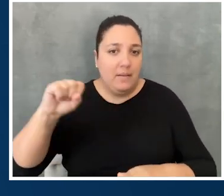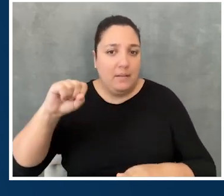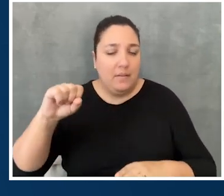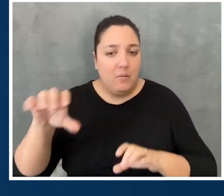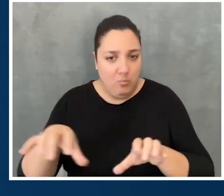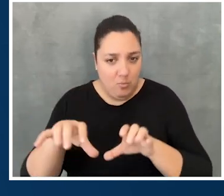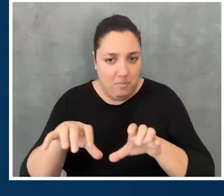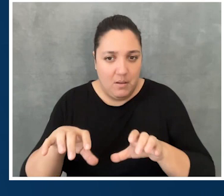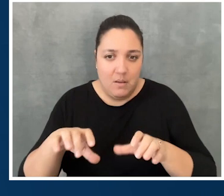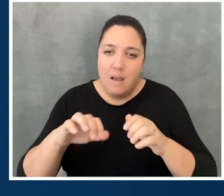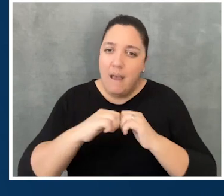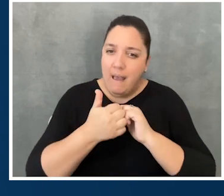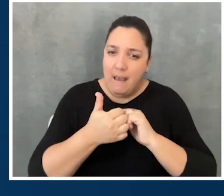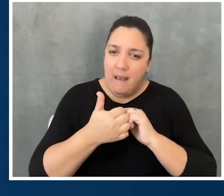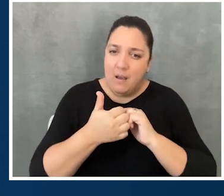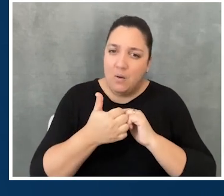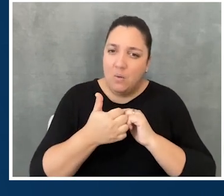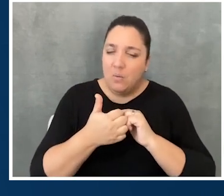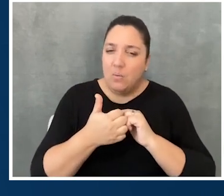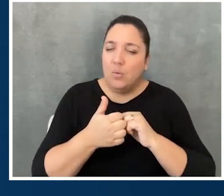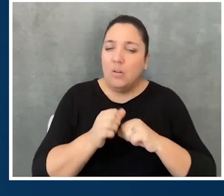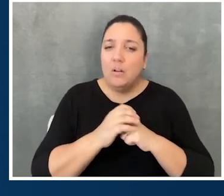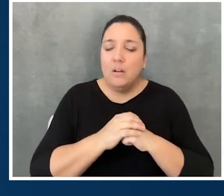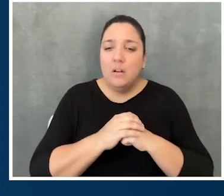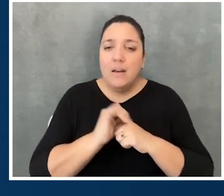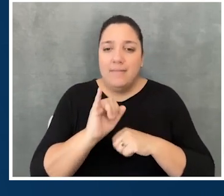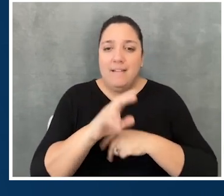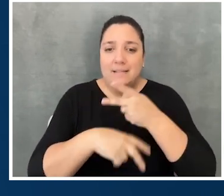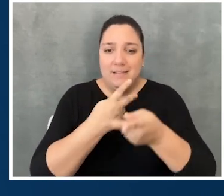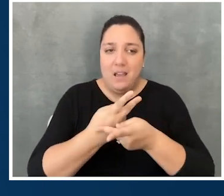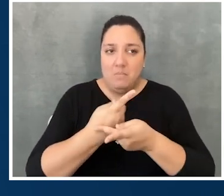and how it is that these types of stigmas really interfere